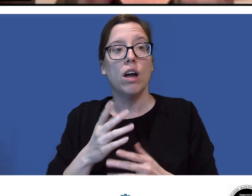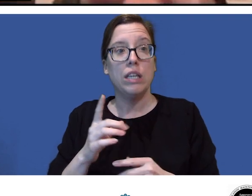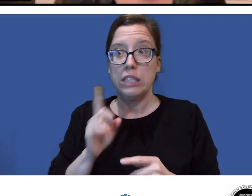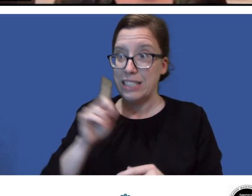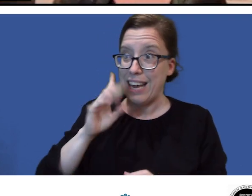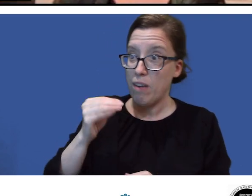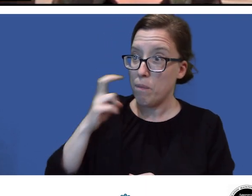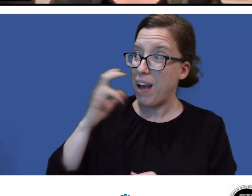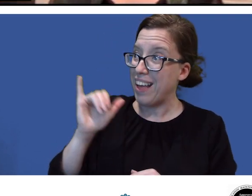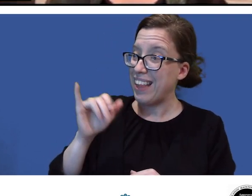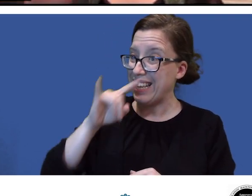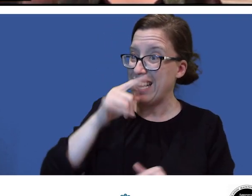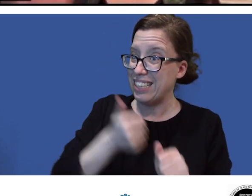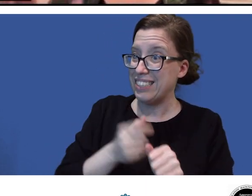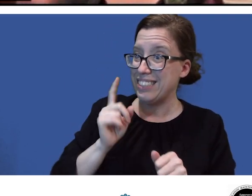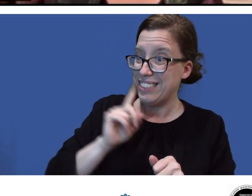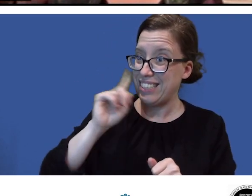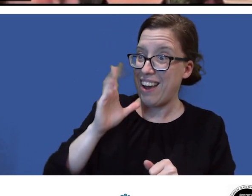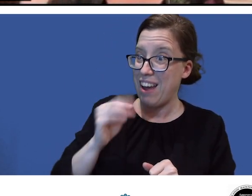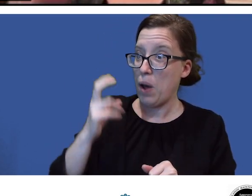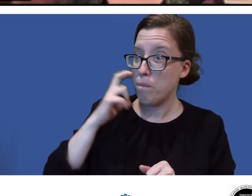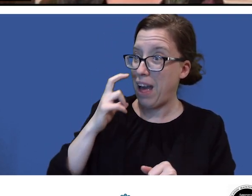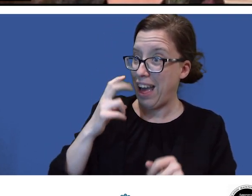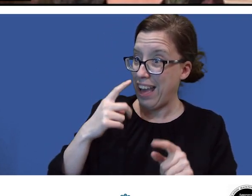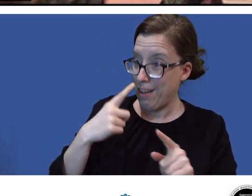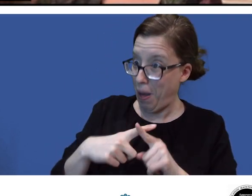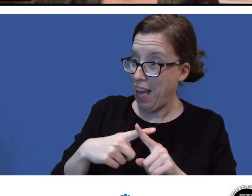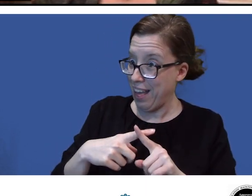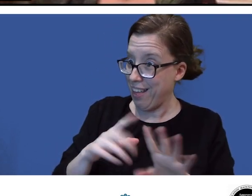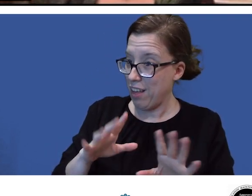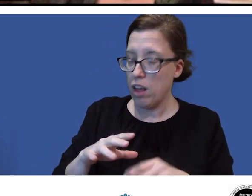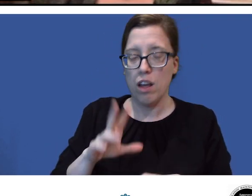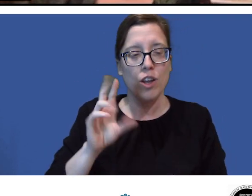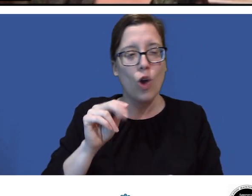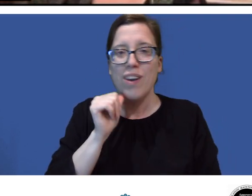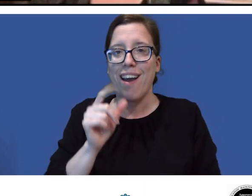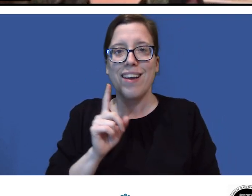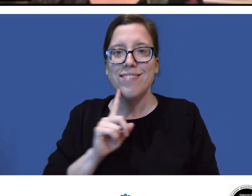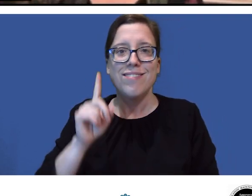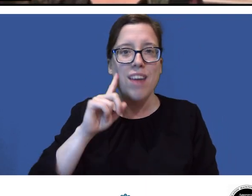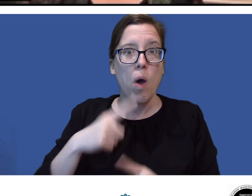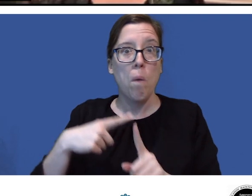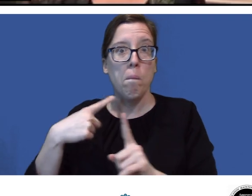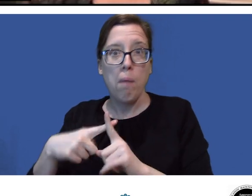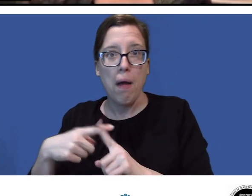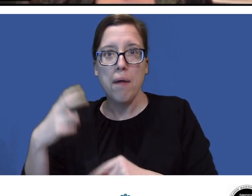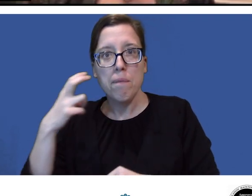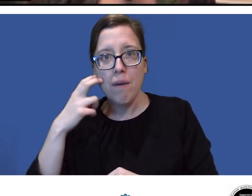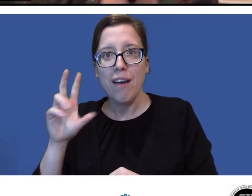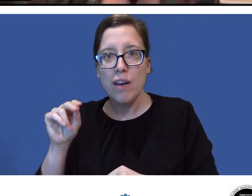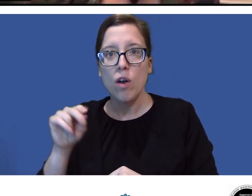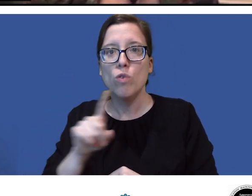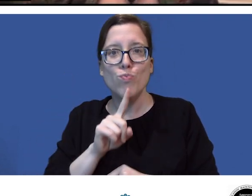'No. It's not deaf plus blind.' It's really, really not. It's much more complex than that.